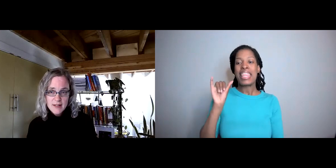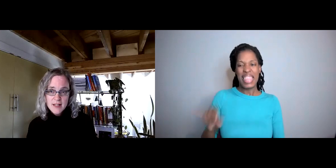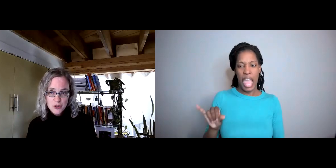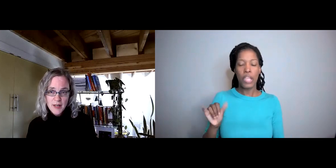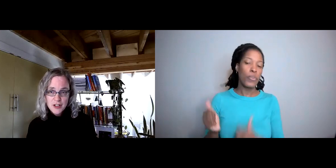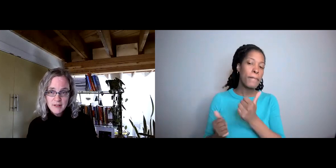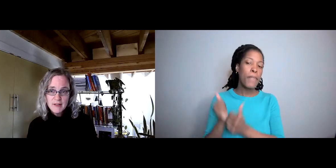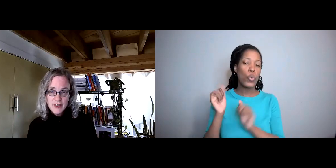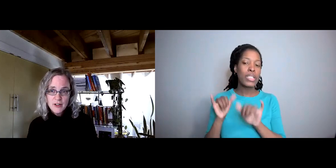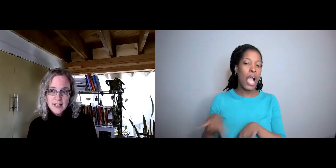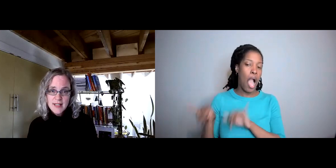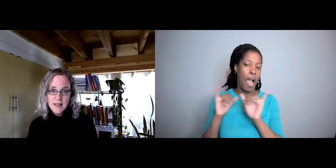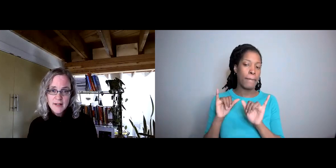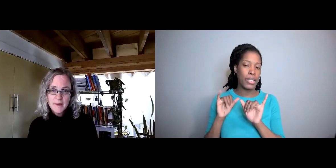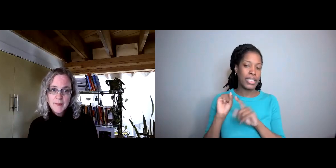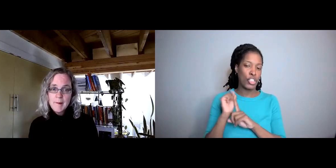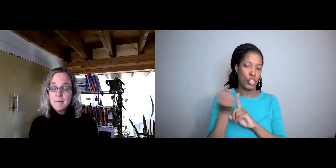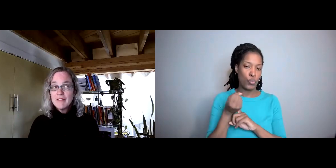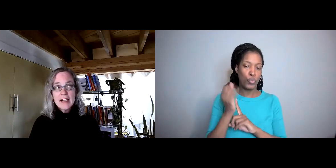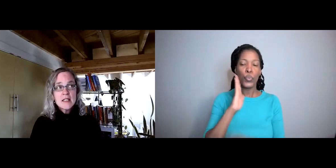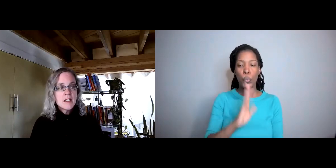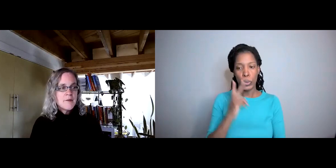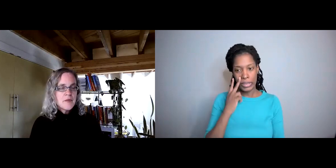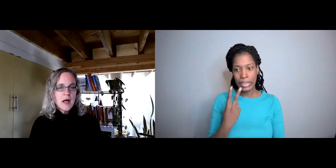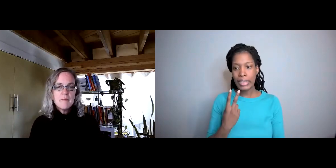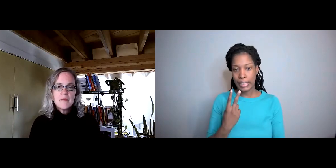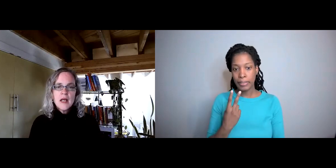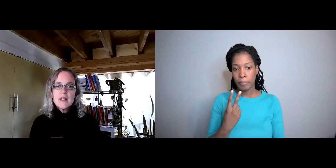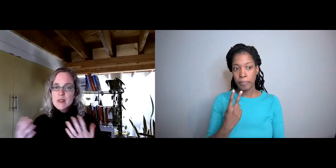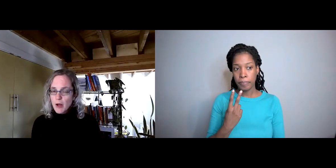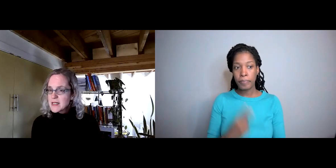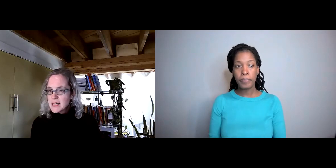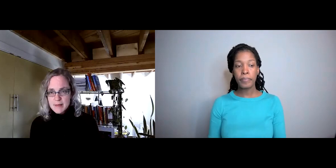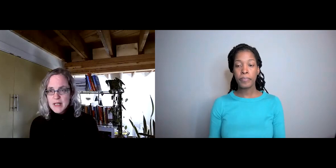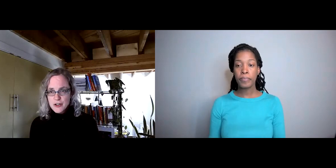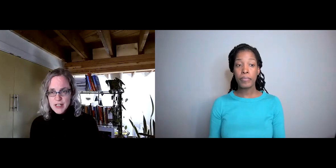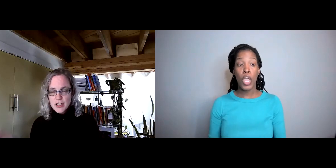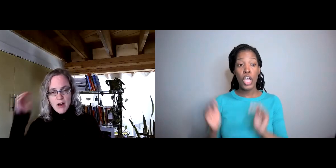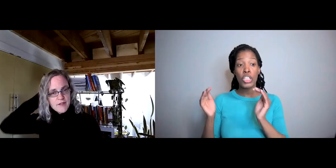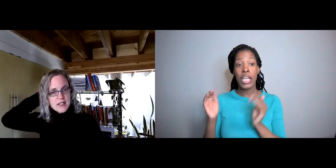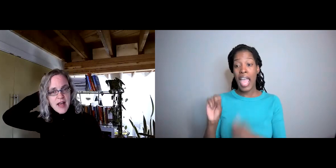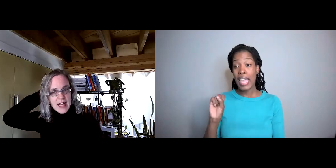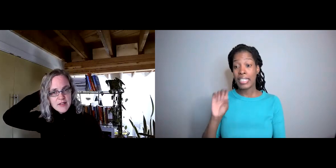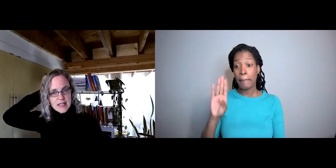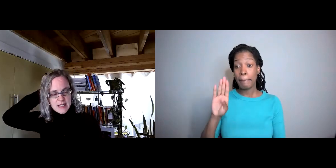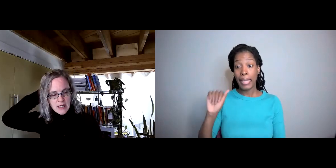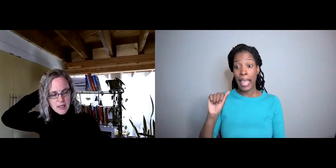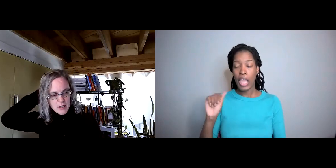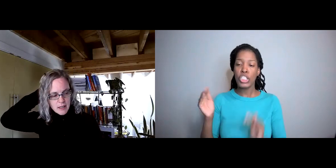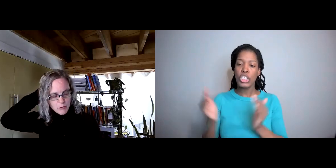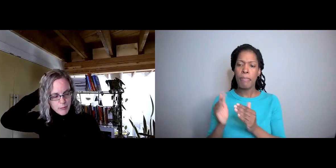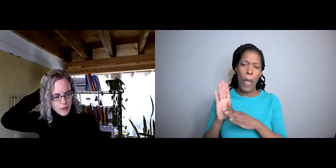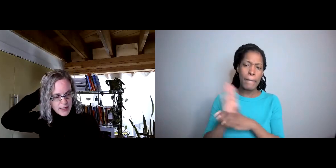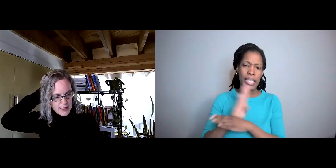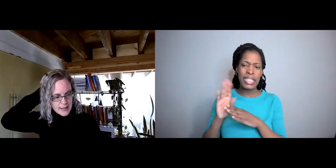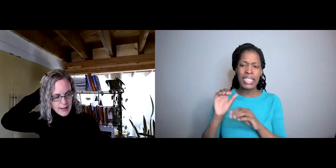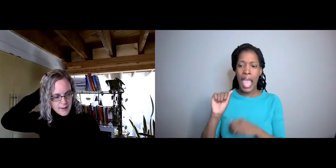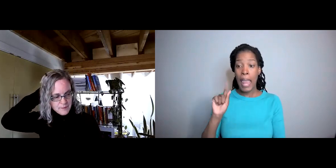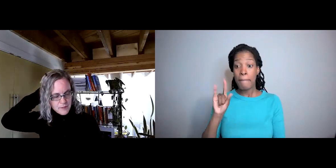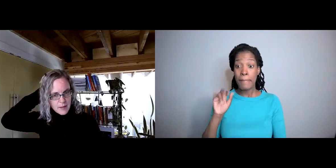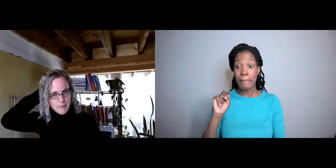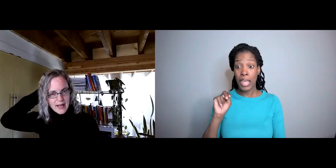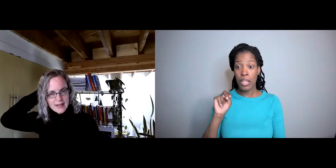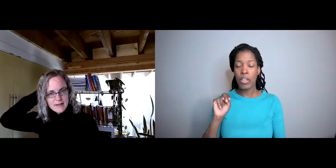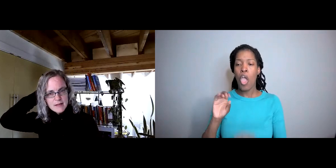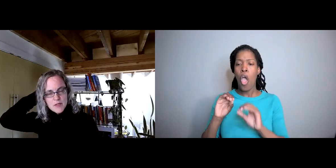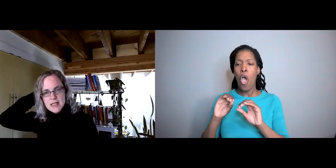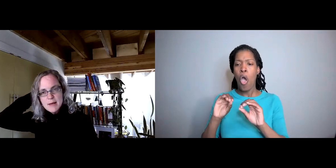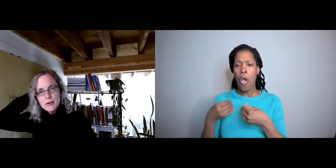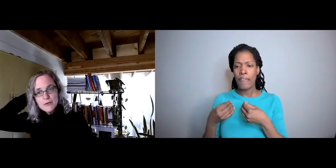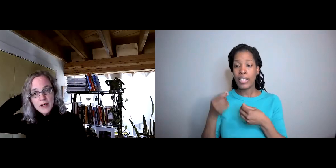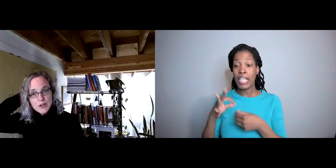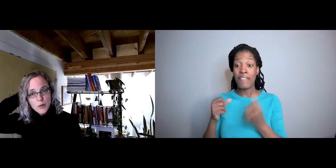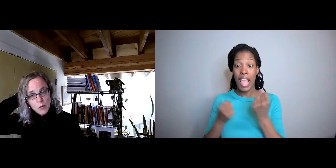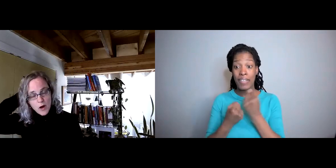In fact, the Small Business Administration Office of Advocacy reported back in December of 2021